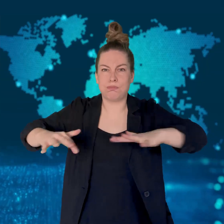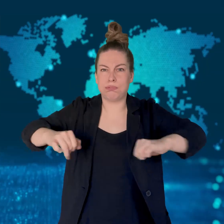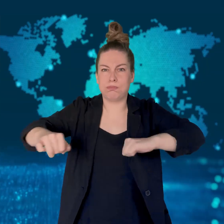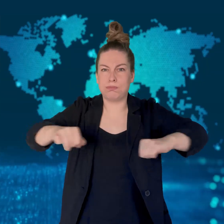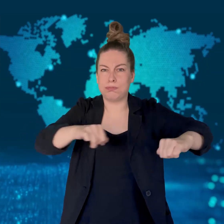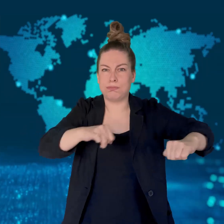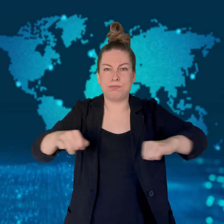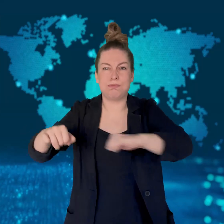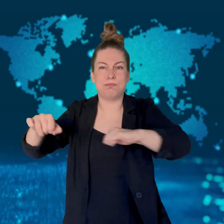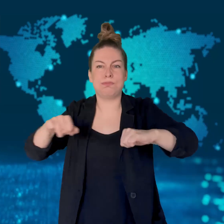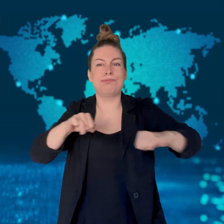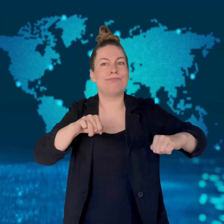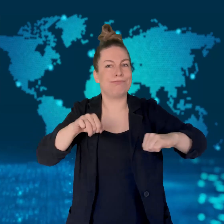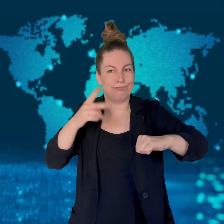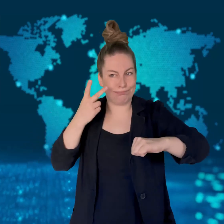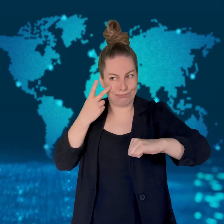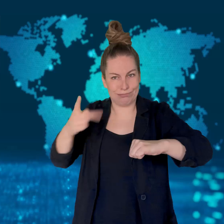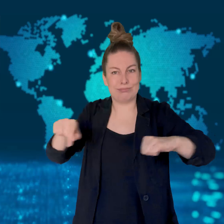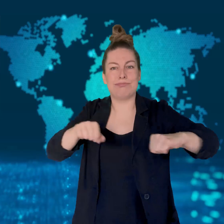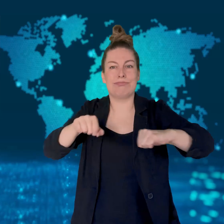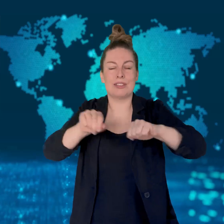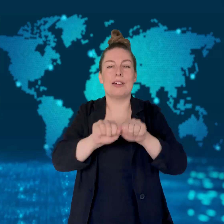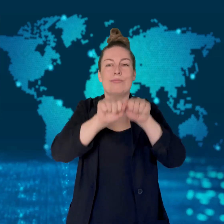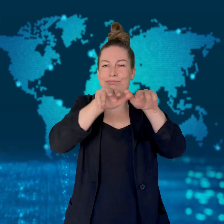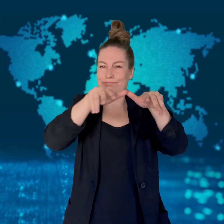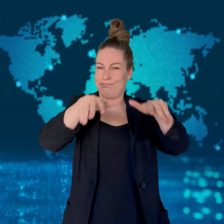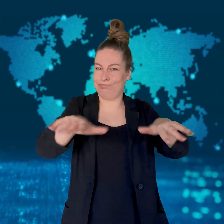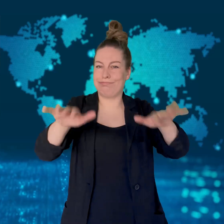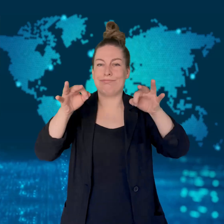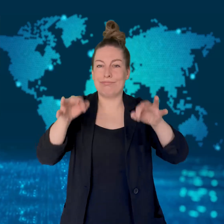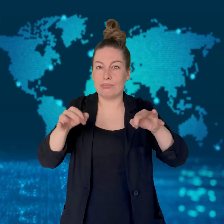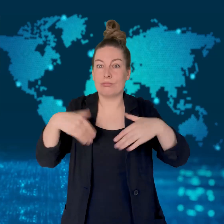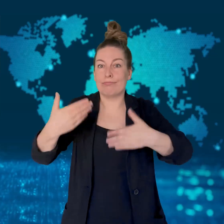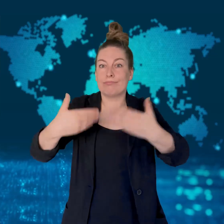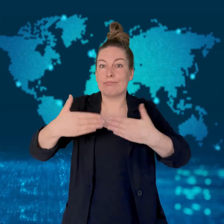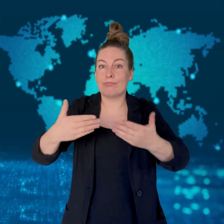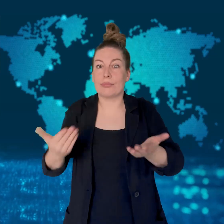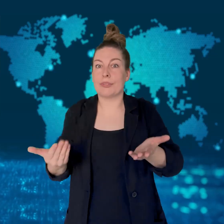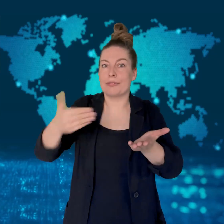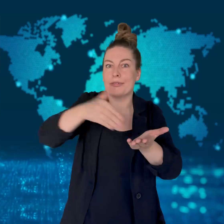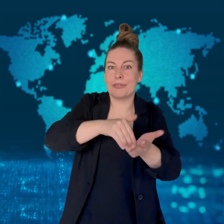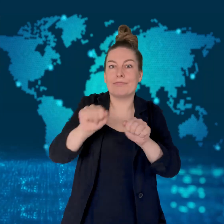The mount began to erupt last month in response to